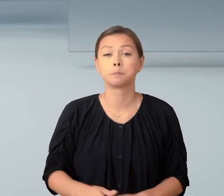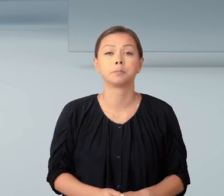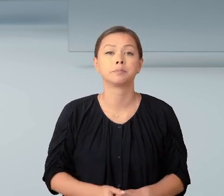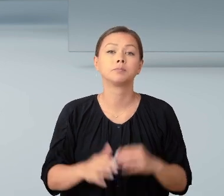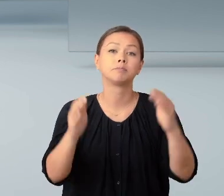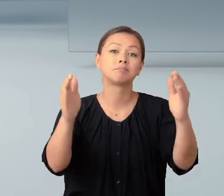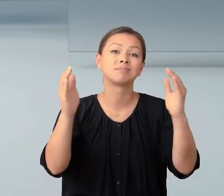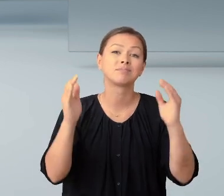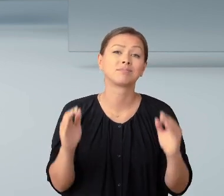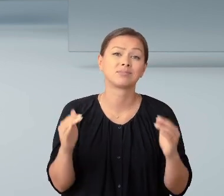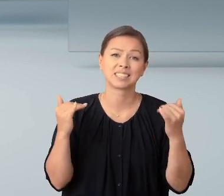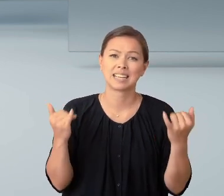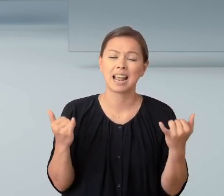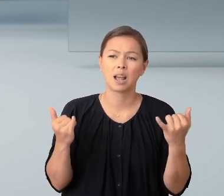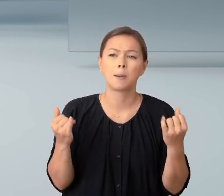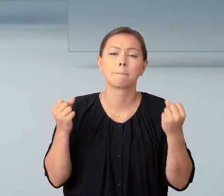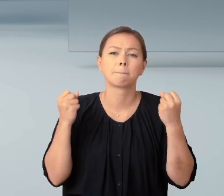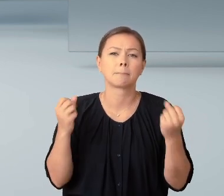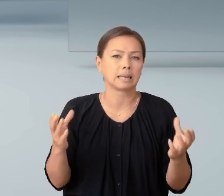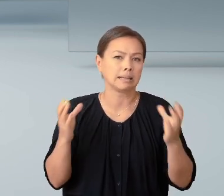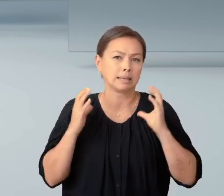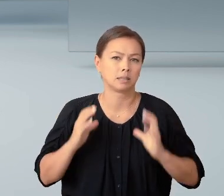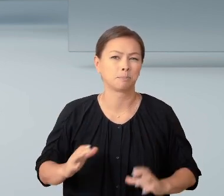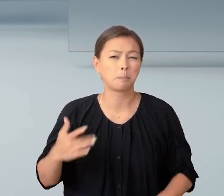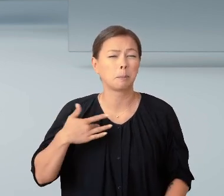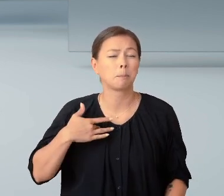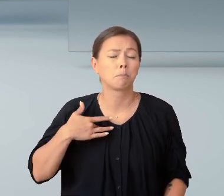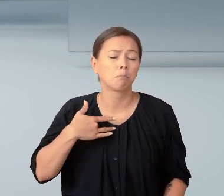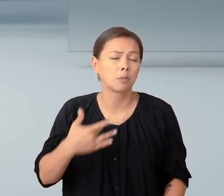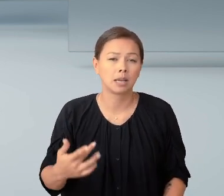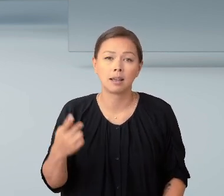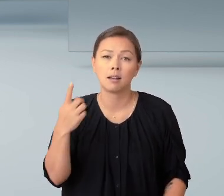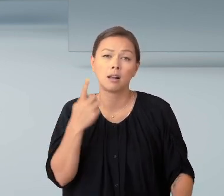asking about their transition to the cloud. So how long will